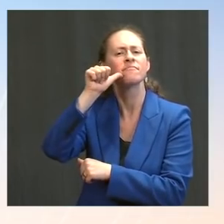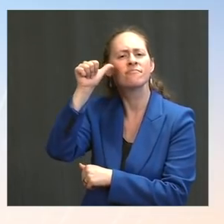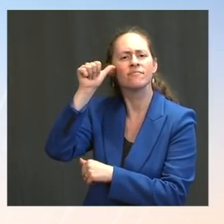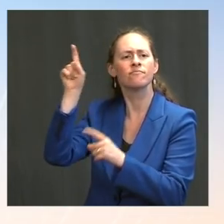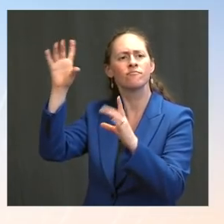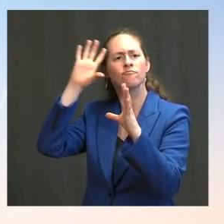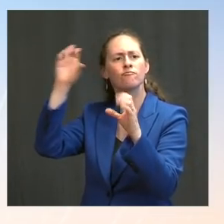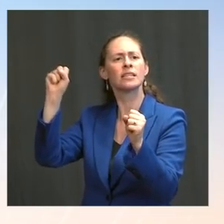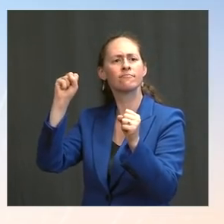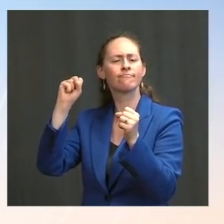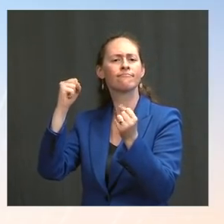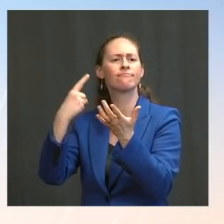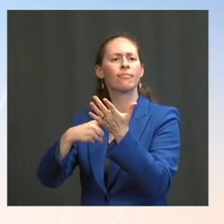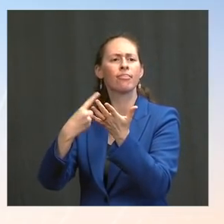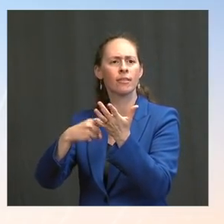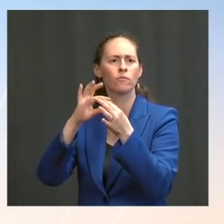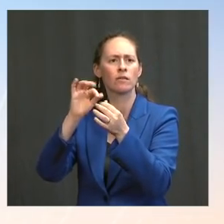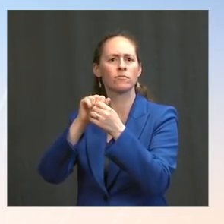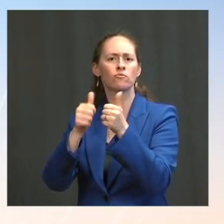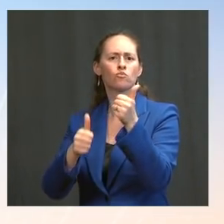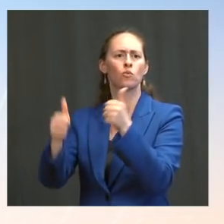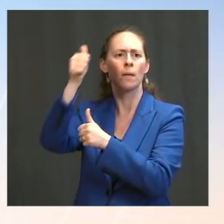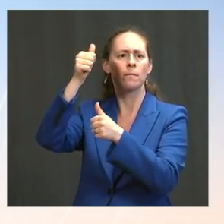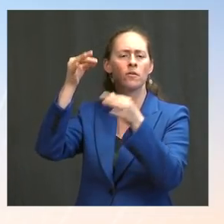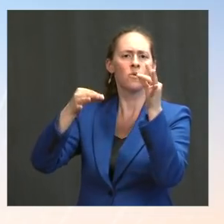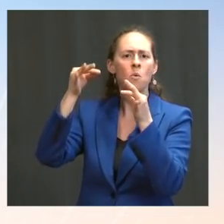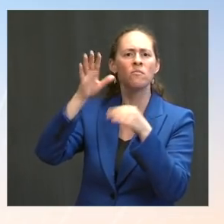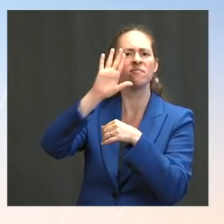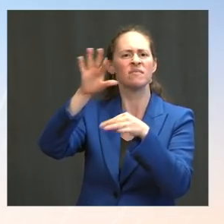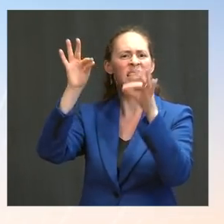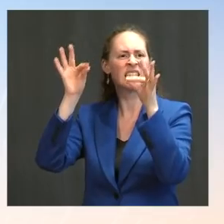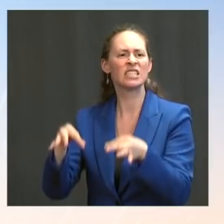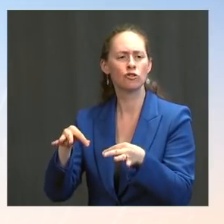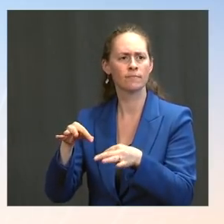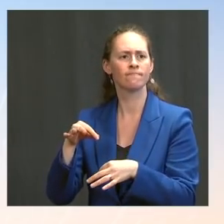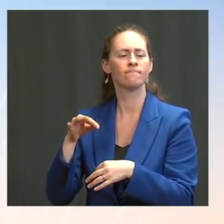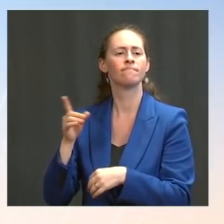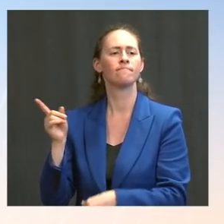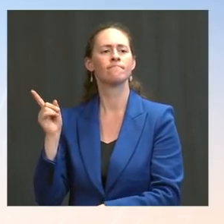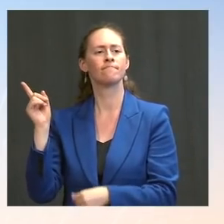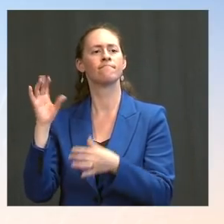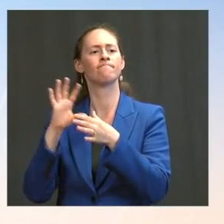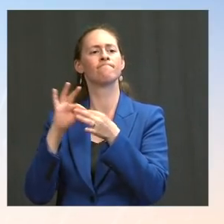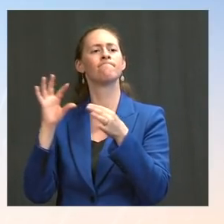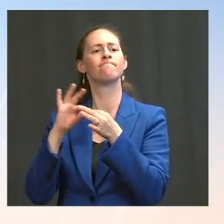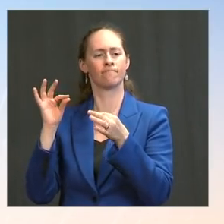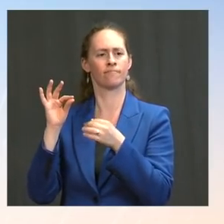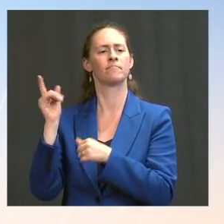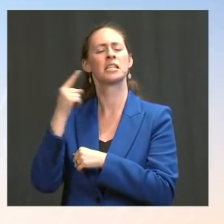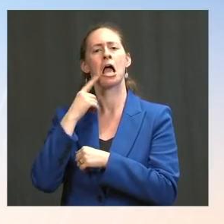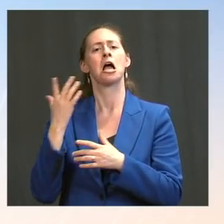So I just don't have anything to preview in terms of travel or the focus of his travel at this point in time. The Press: Another related question, which was actually on the remarks